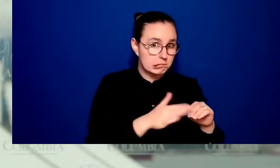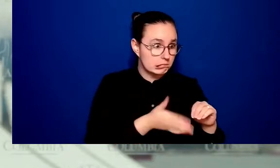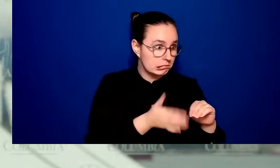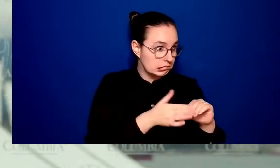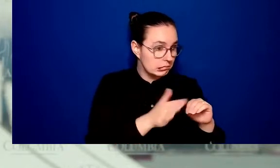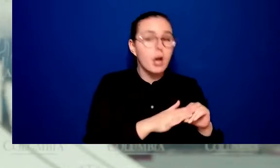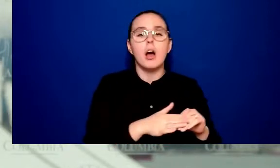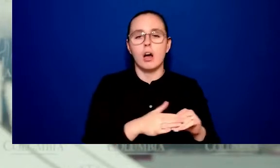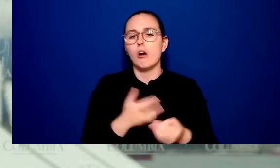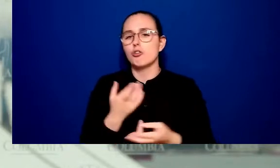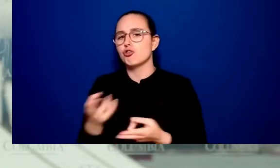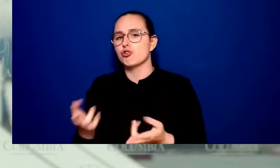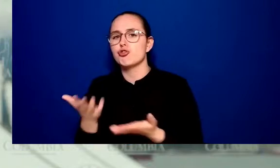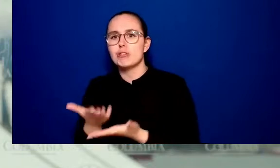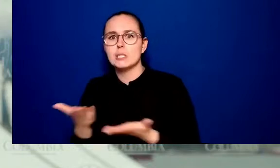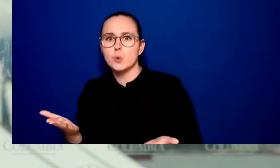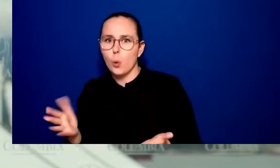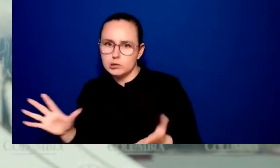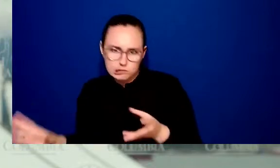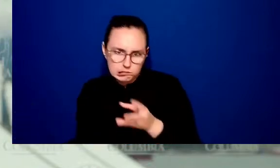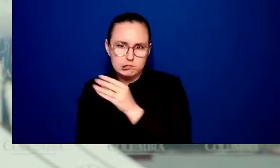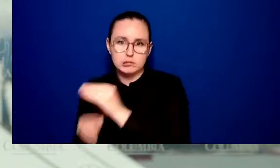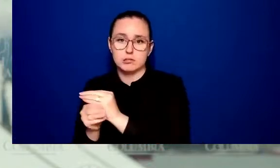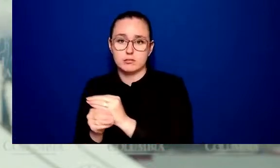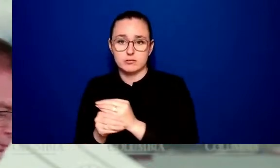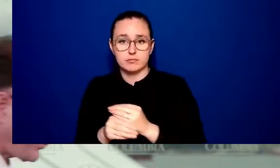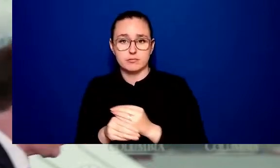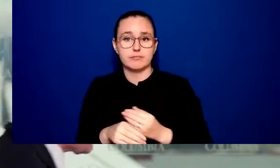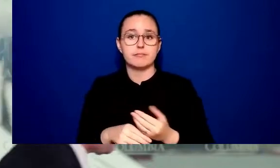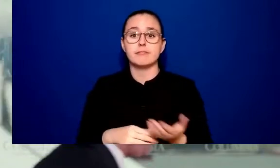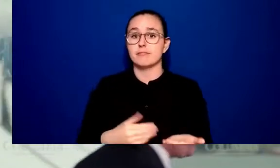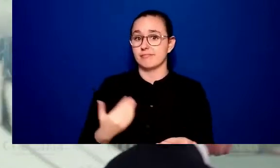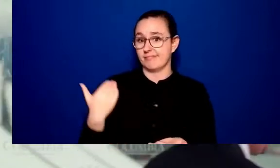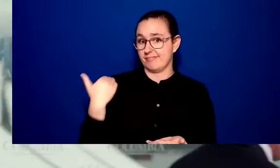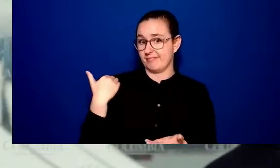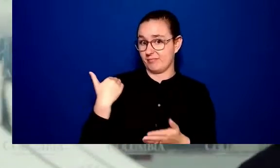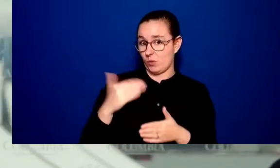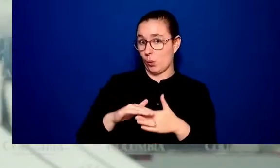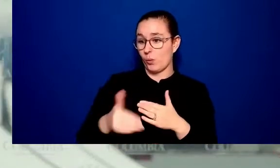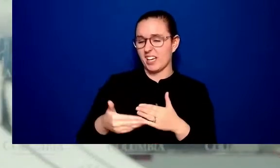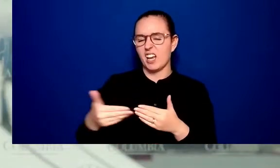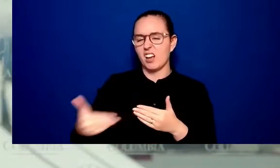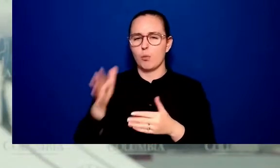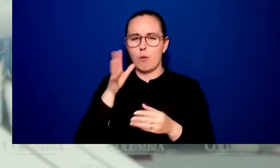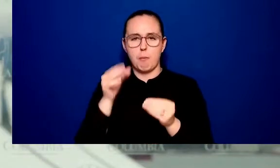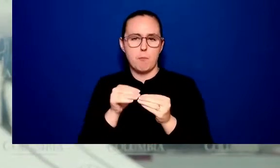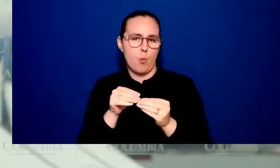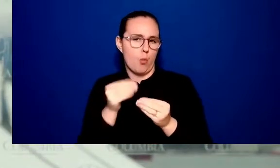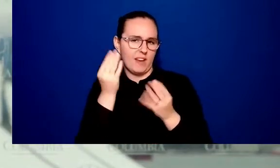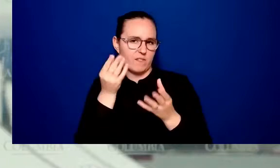Be happy to get you some detailed responses as well. He